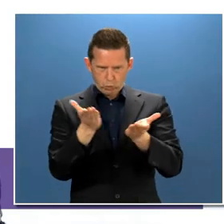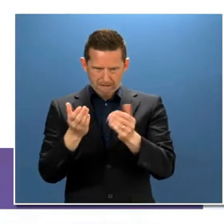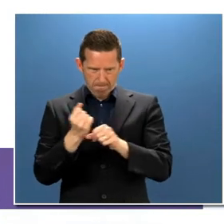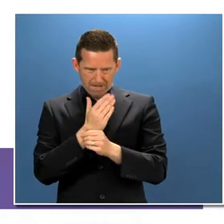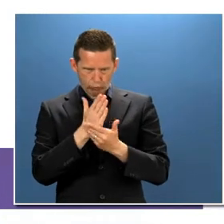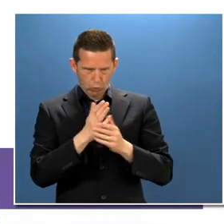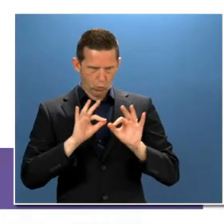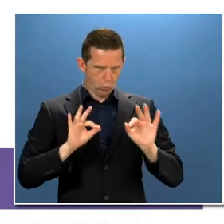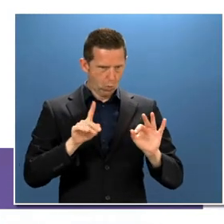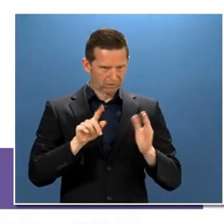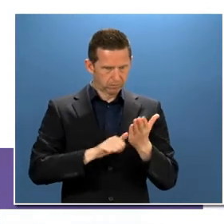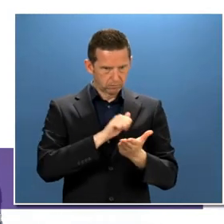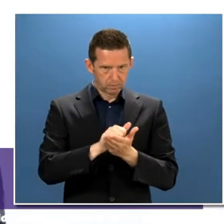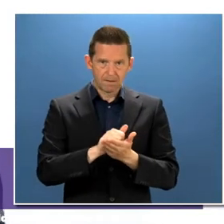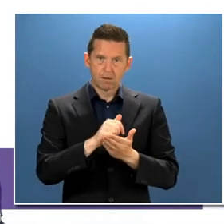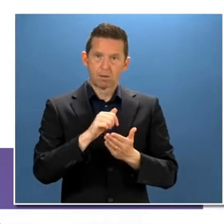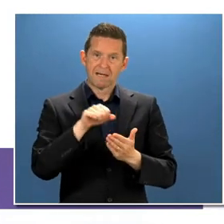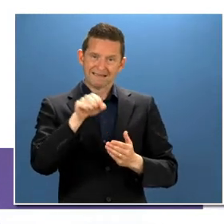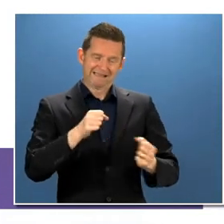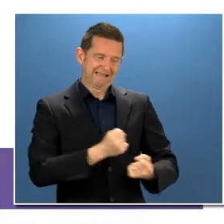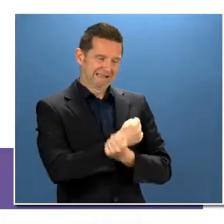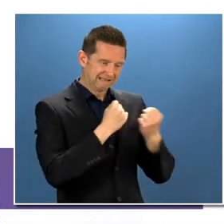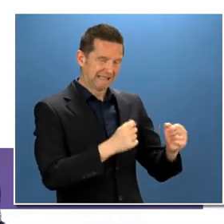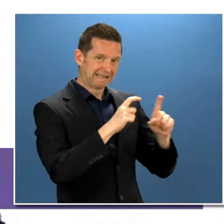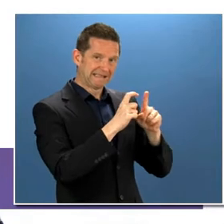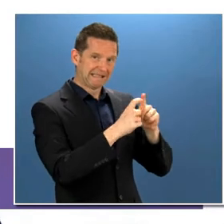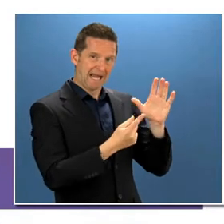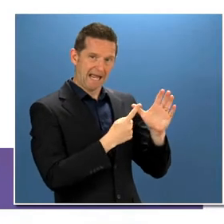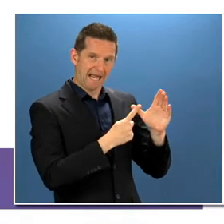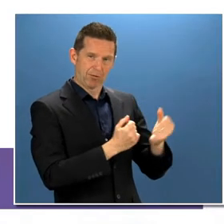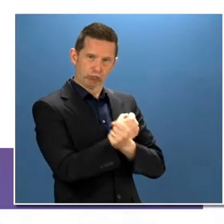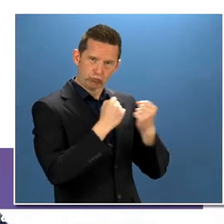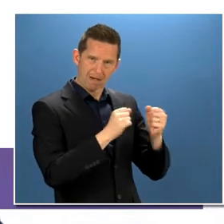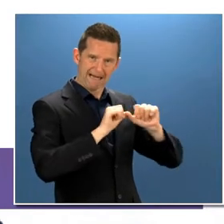rigorous Disability Discrimination Act which protects rights, but also trying